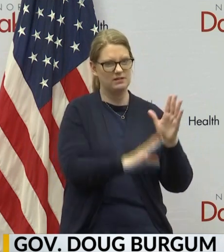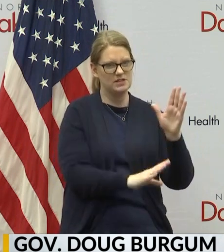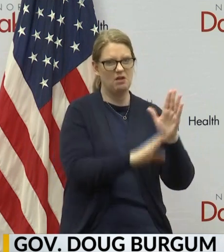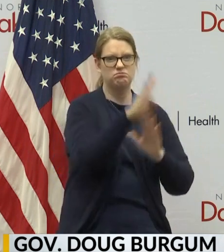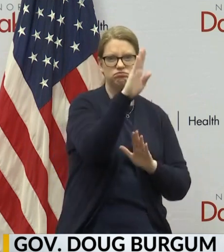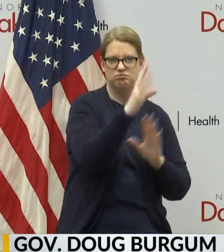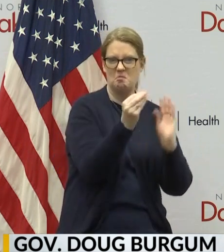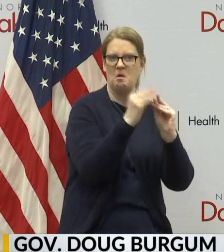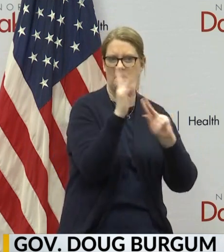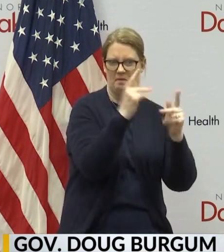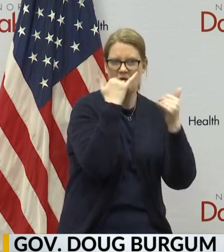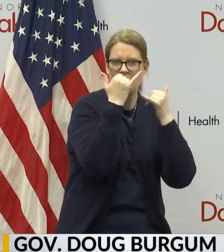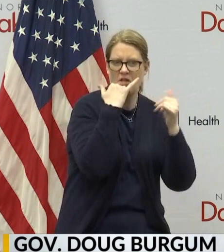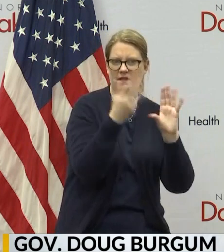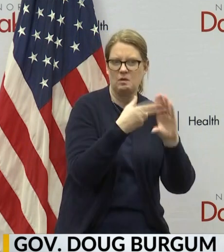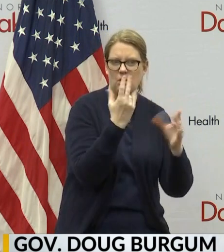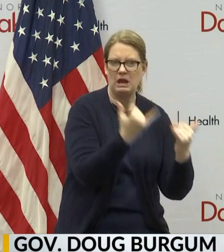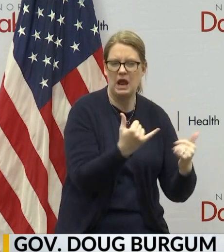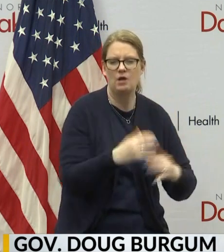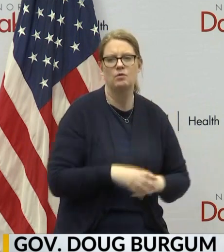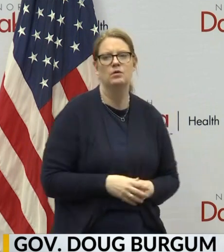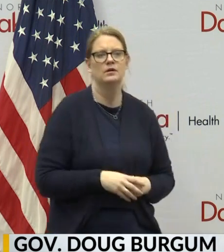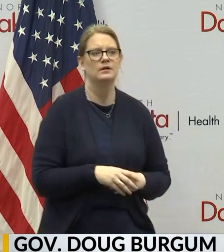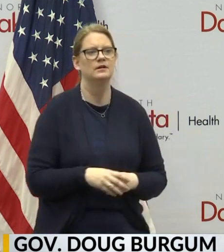NOW, HAVE YOU SEEN A SPIKE IN